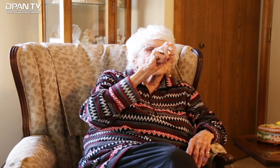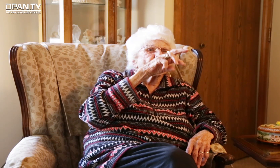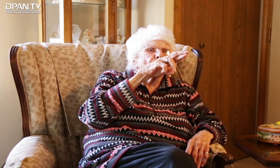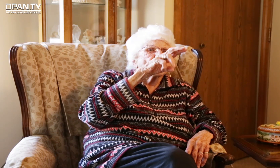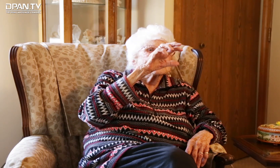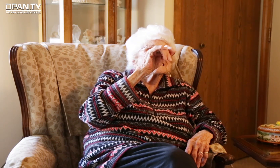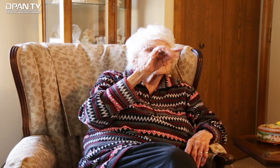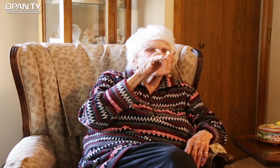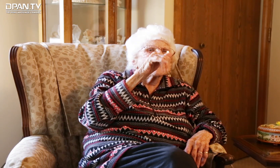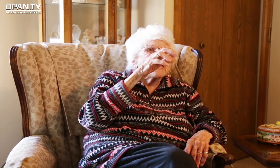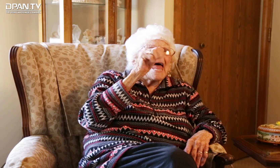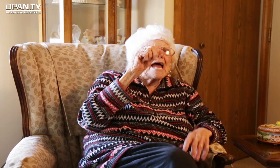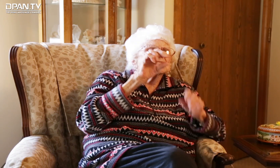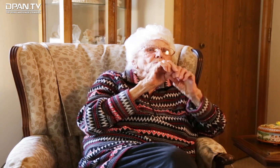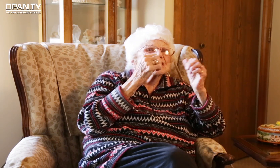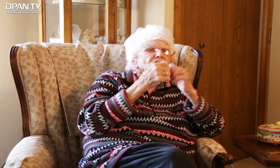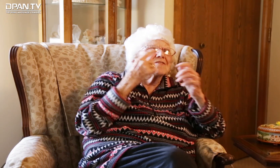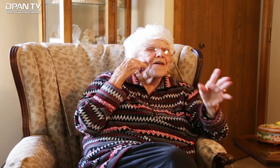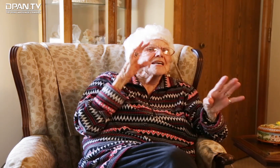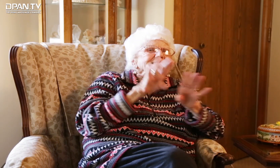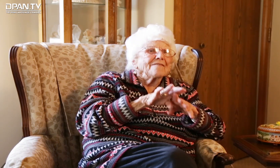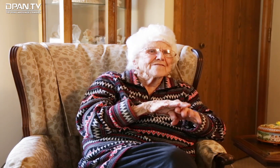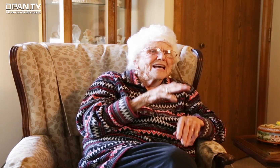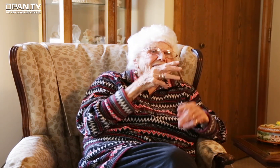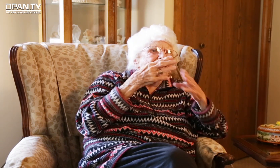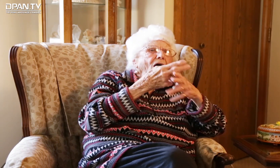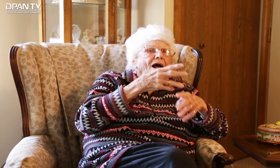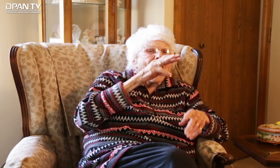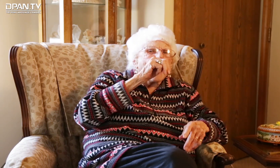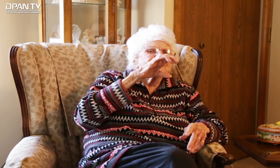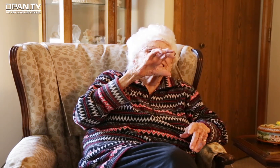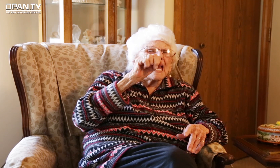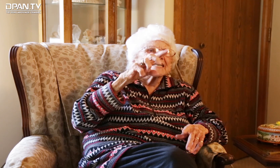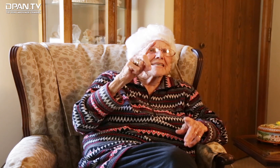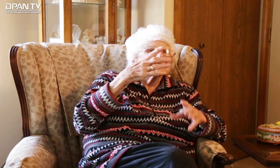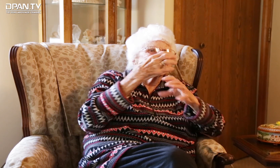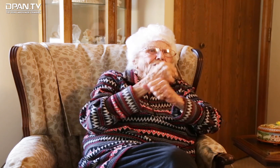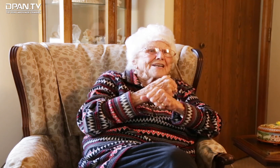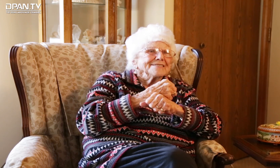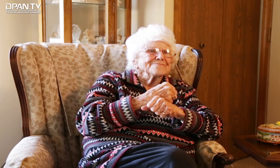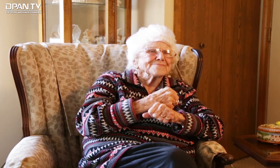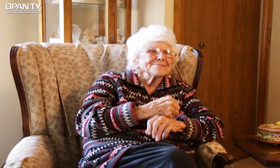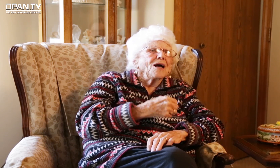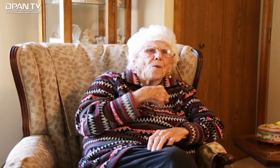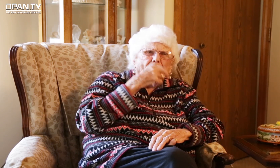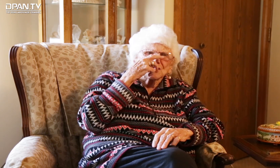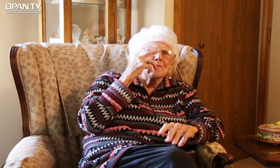Motor City Association for the Deaf. Called MCAD for short.